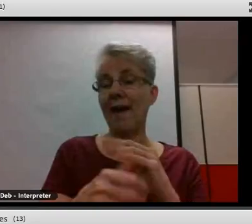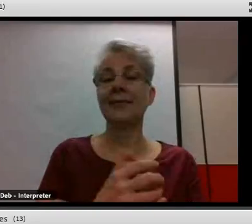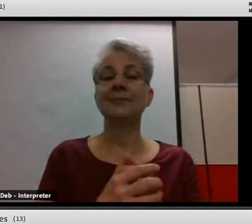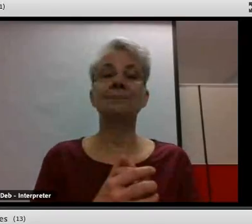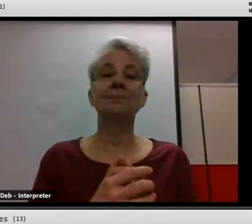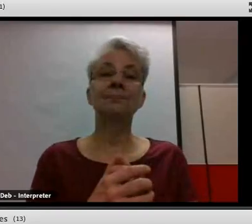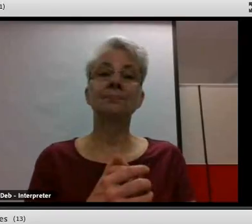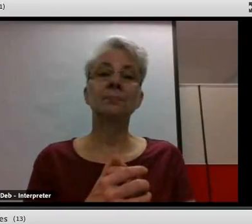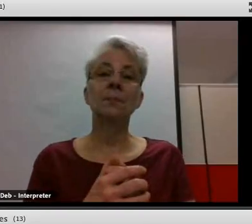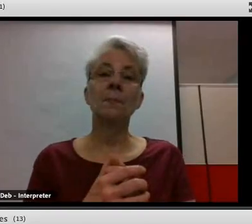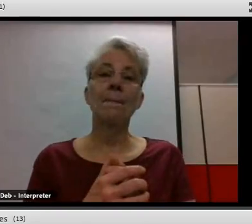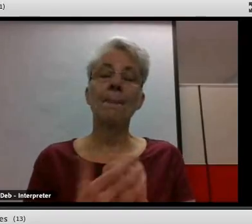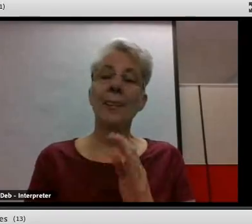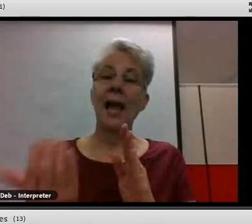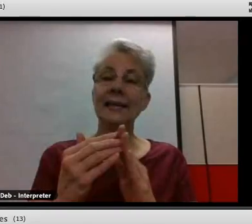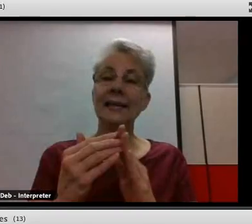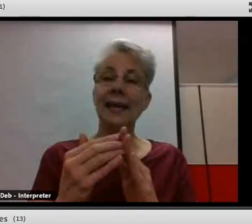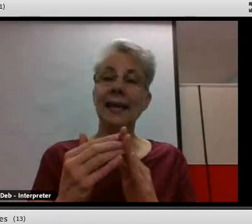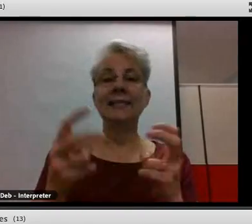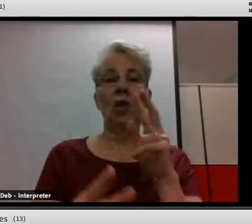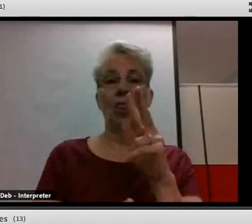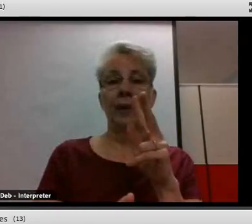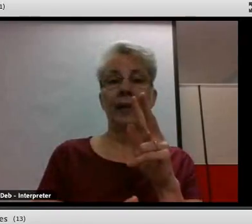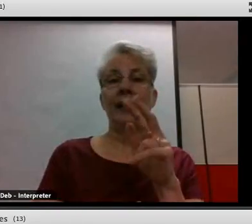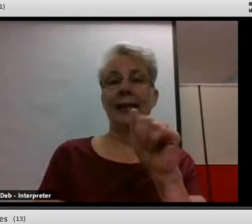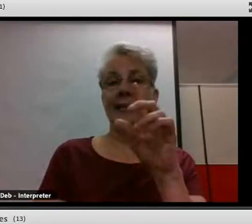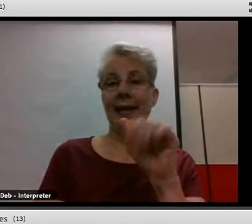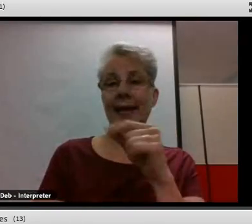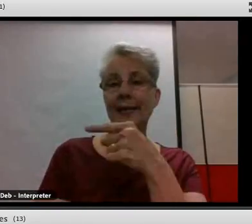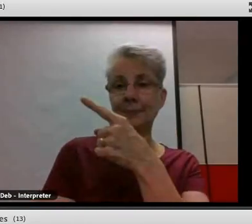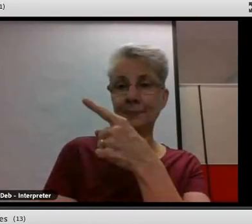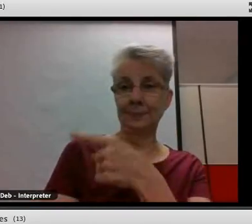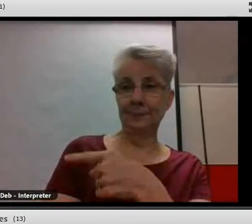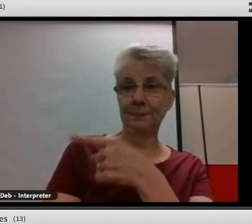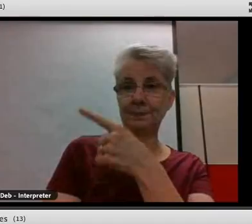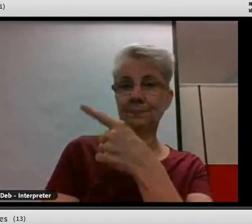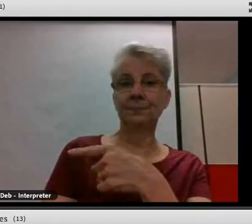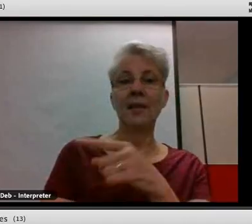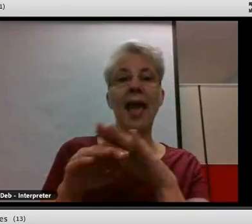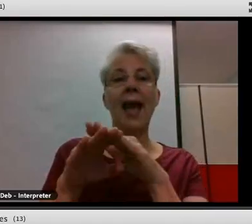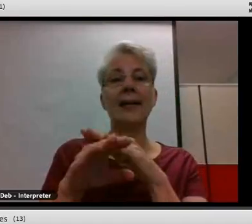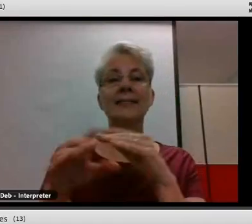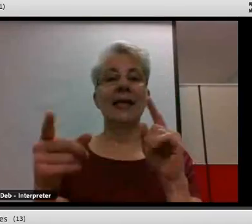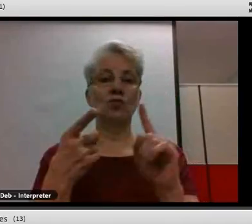Okay. So a little bit more about accessibility standards. And I'm not going to belabor this a lot,